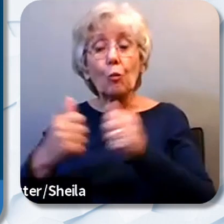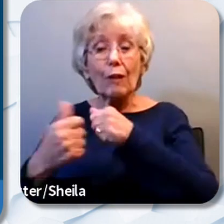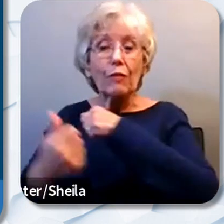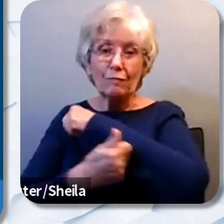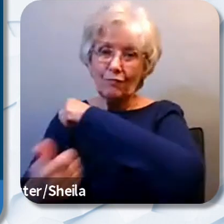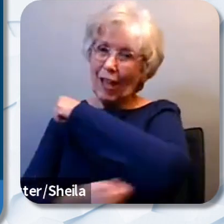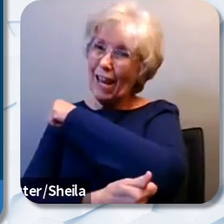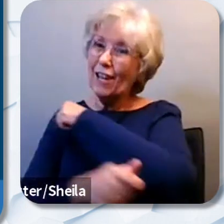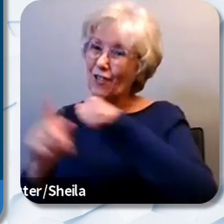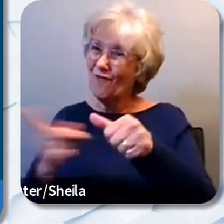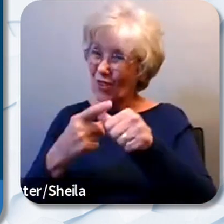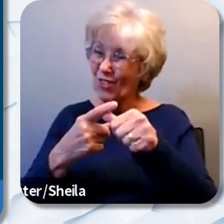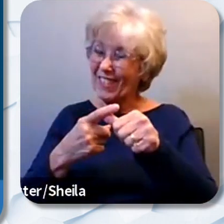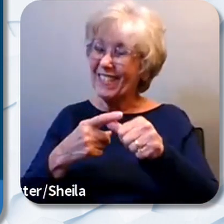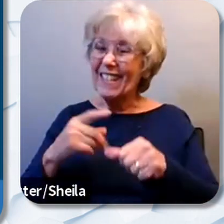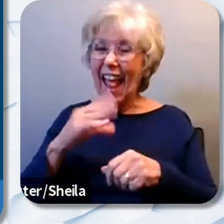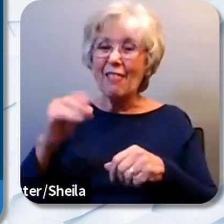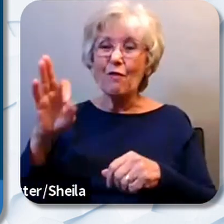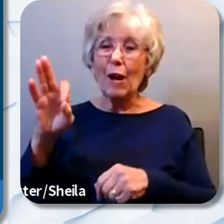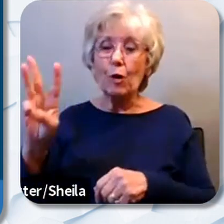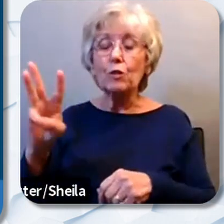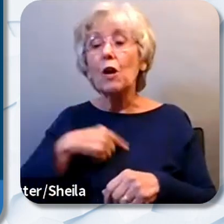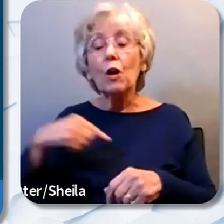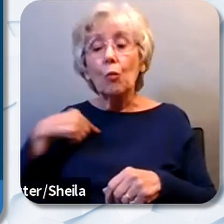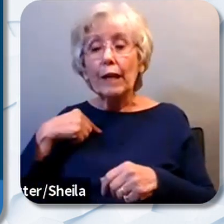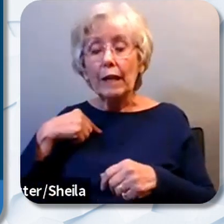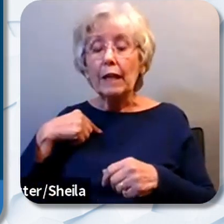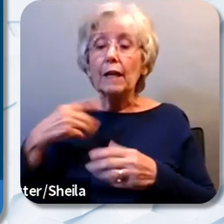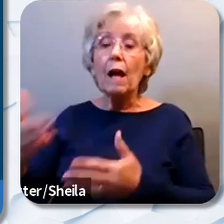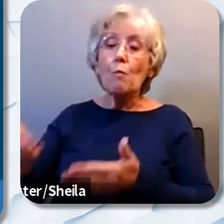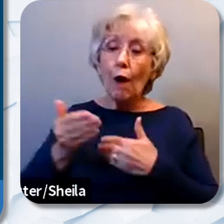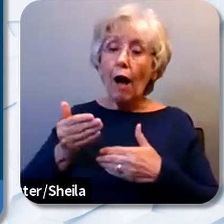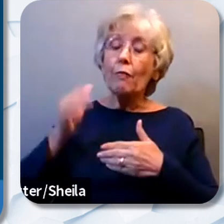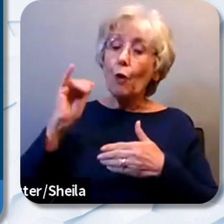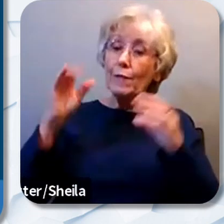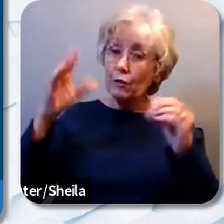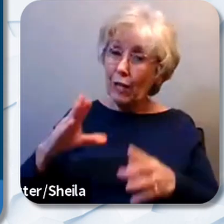frameworks and we took. The educators that were in those classrooms deep into them it as part of our